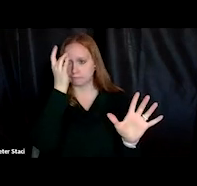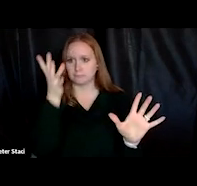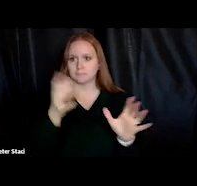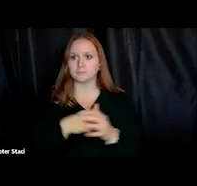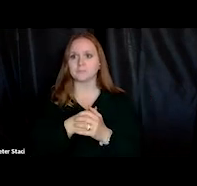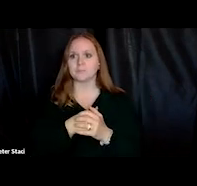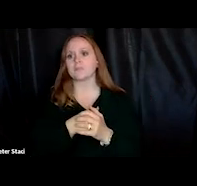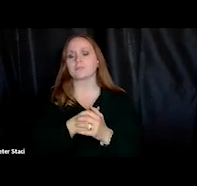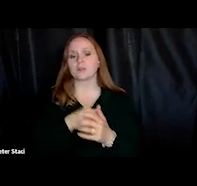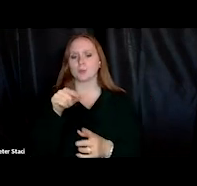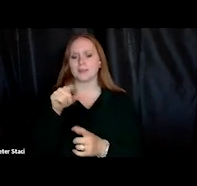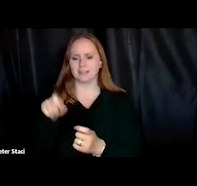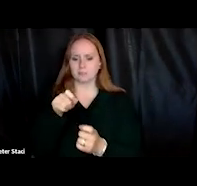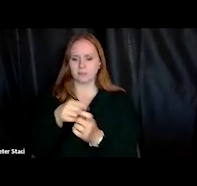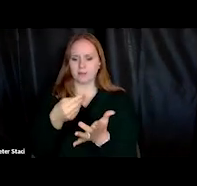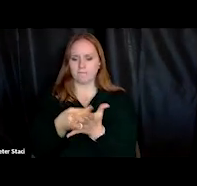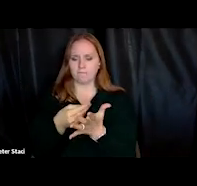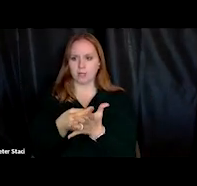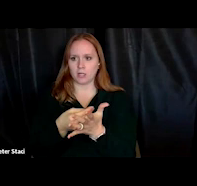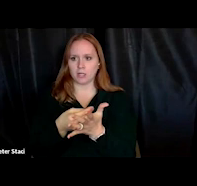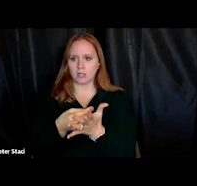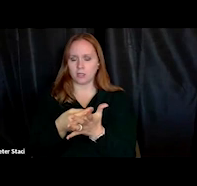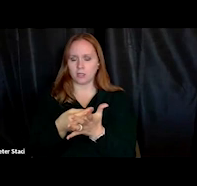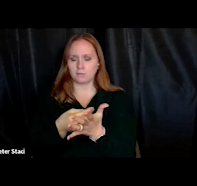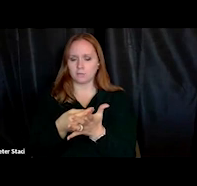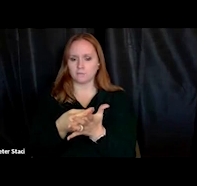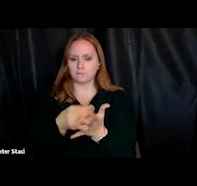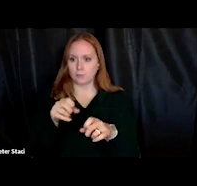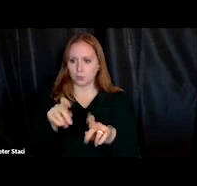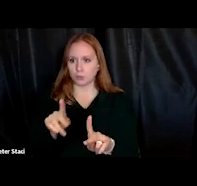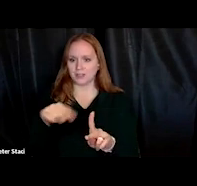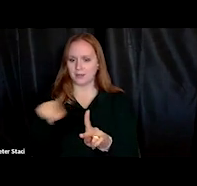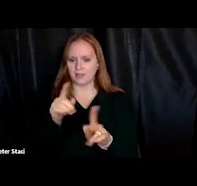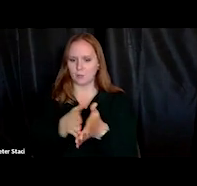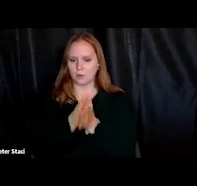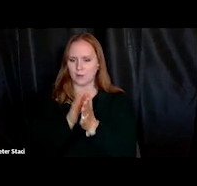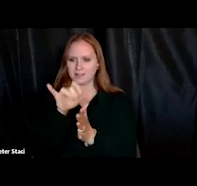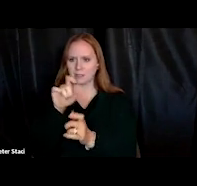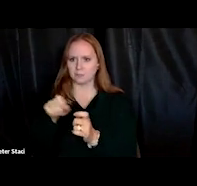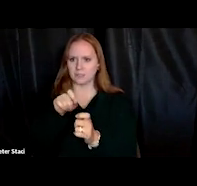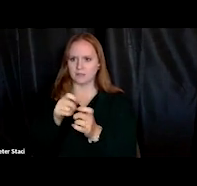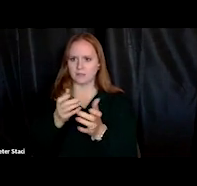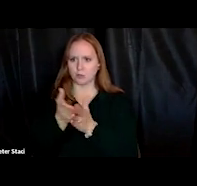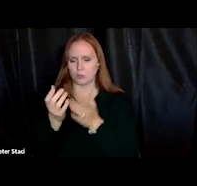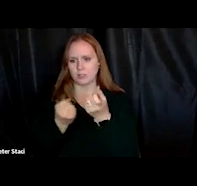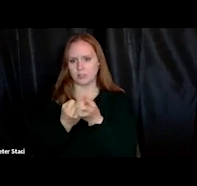we were really looking for folks to request that specific funding through the supportive services line of the continuum of care program.